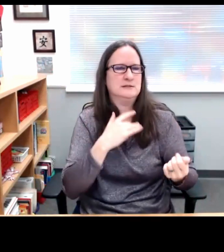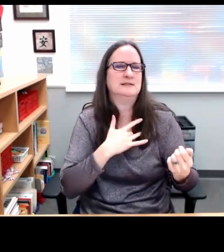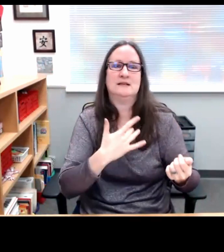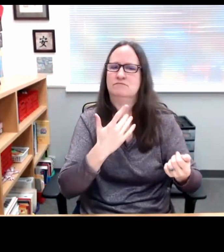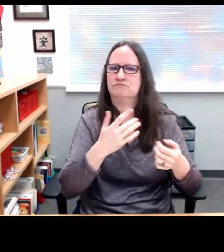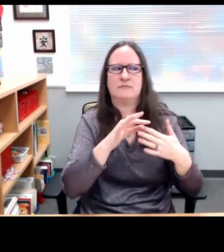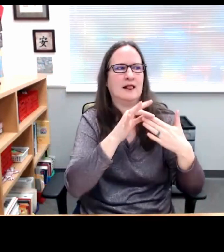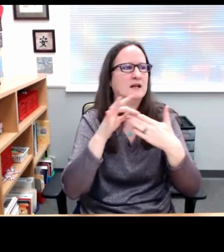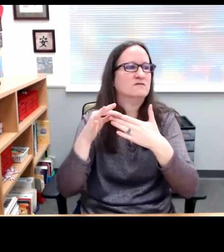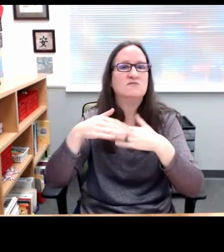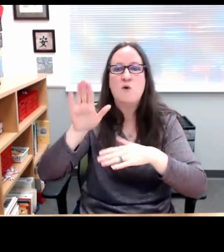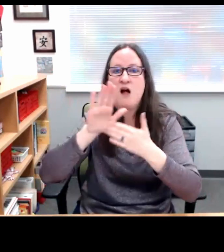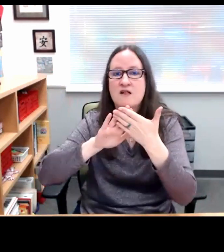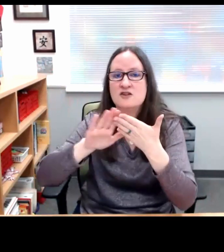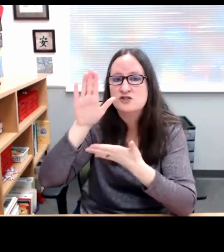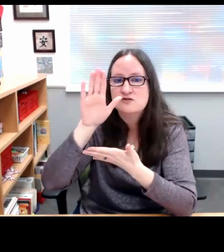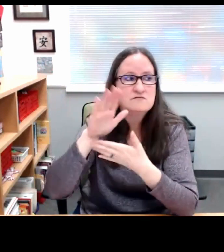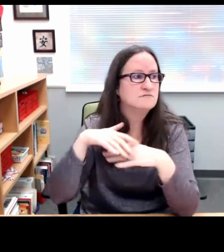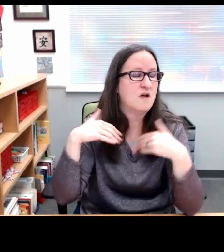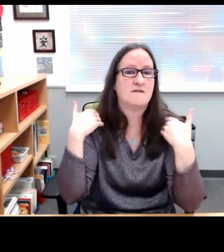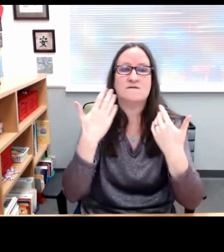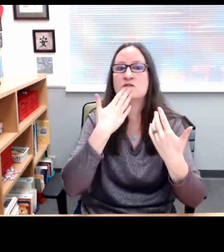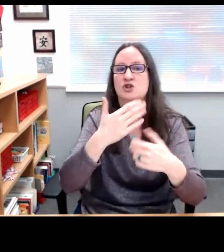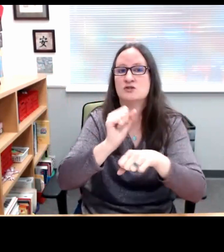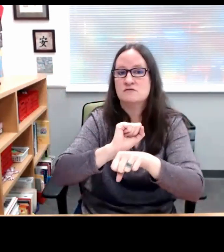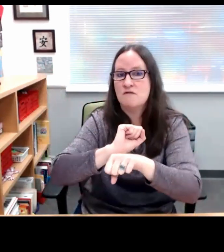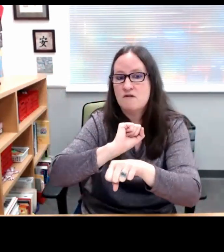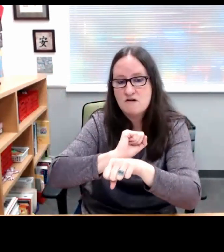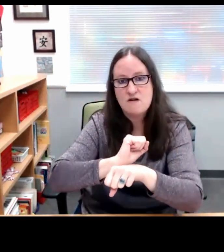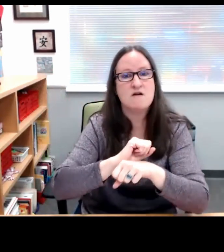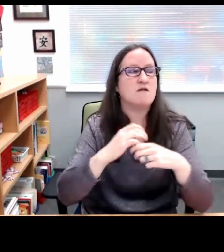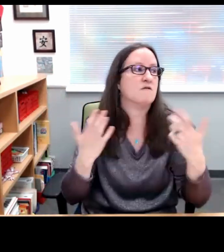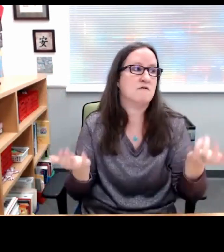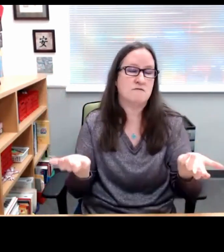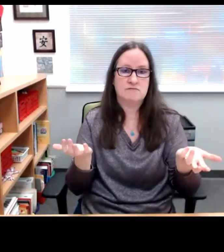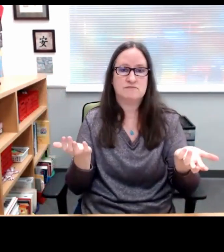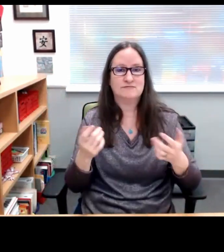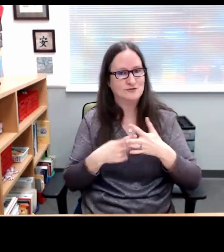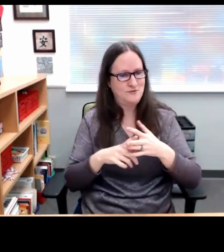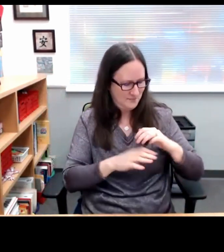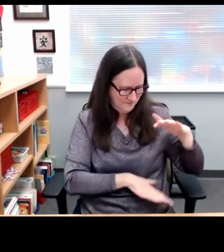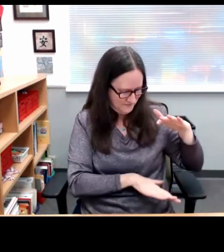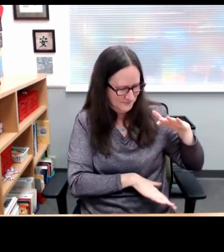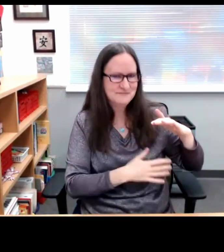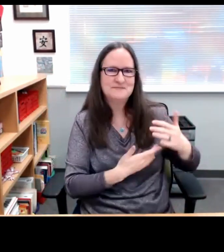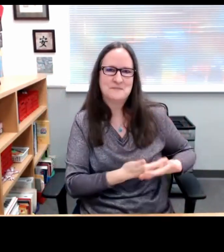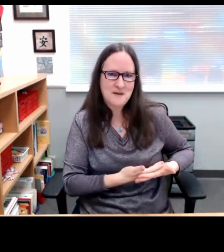and students who have that kind of experience leads to going to college, finding a good job.